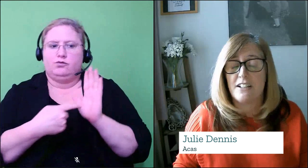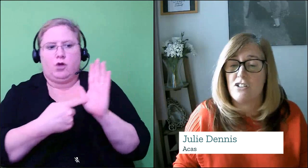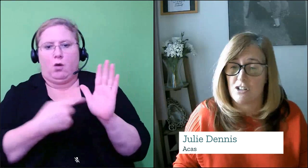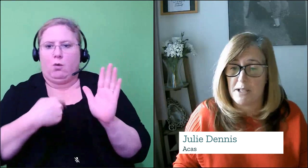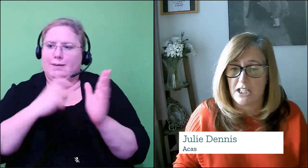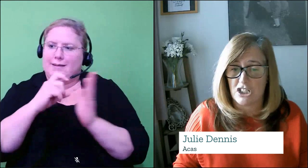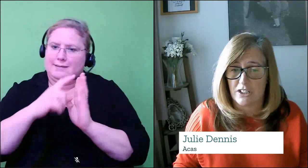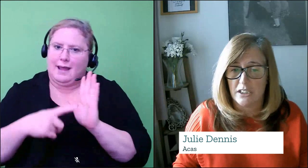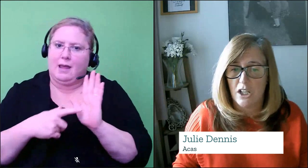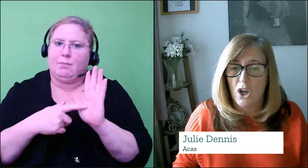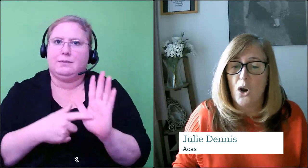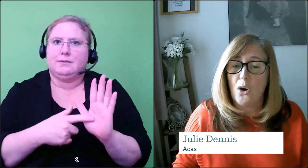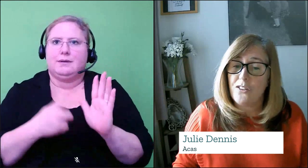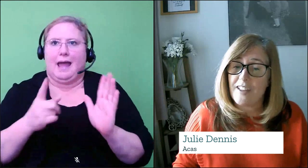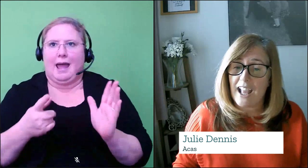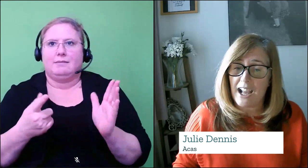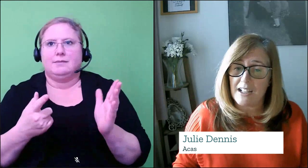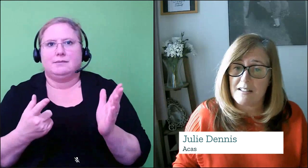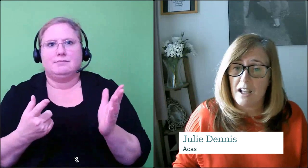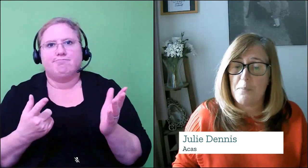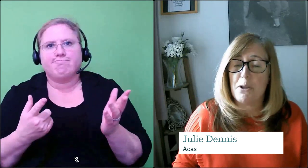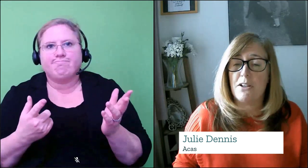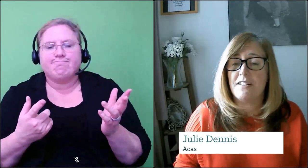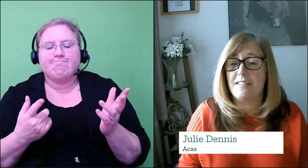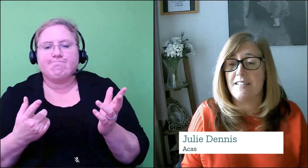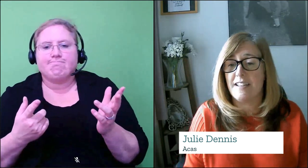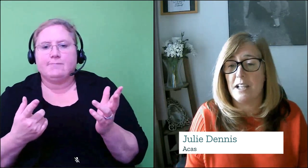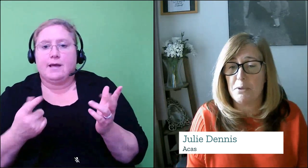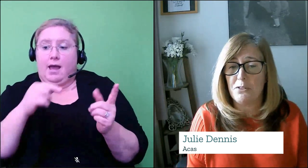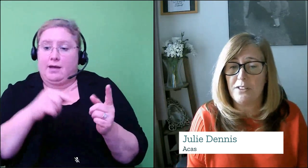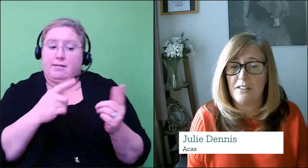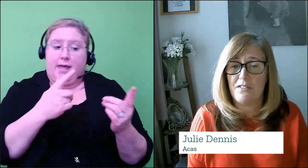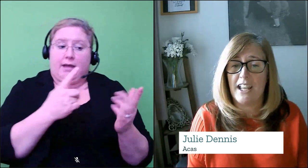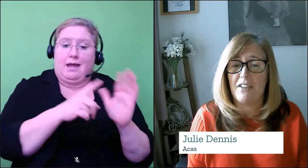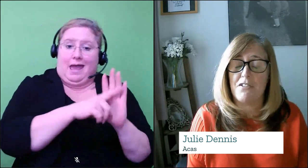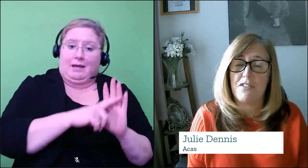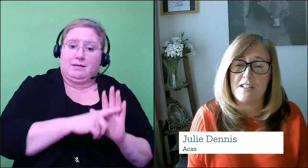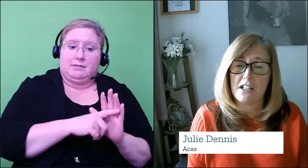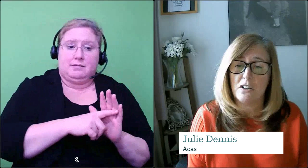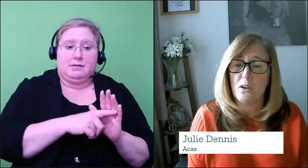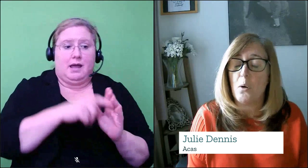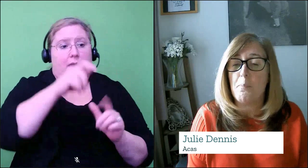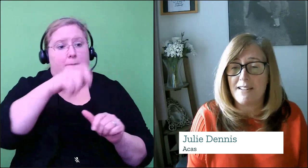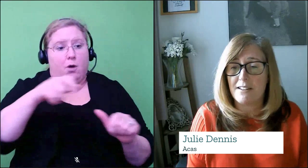[indiscernible] from disability discrimination. Under the act, a person is disabled if they have a physical or mental impairment which